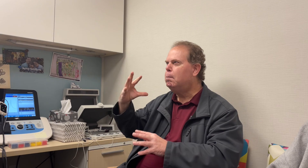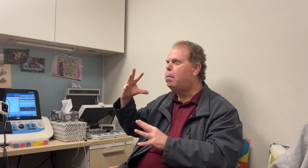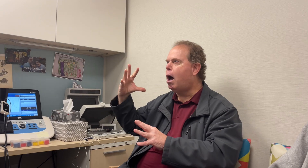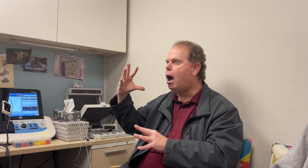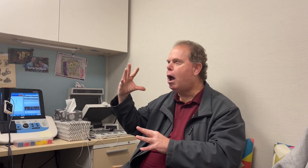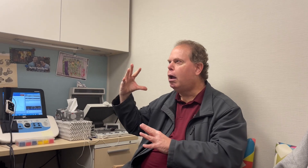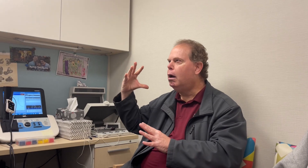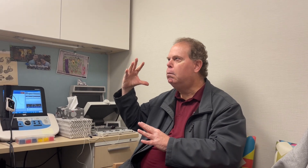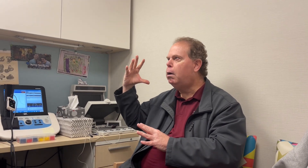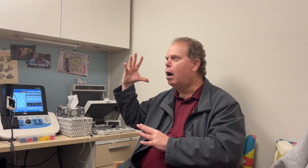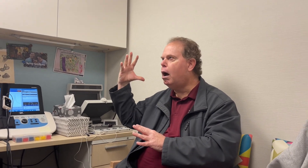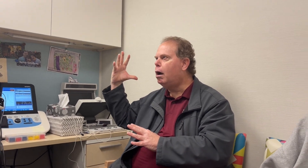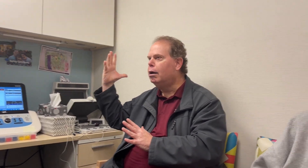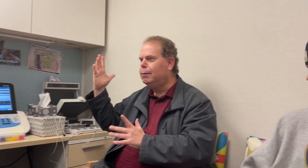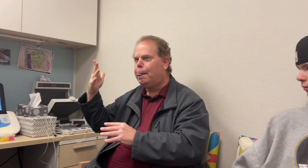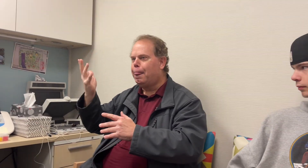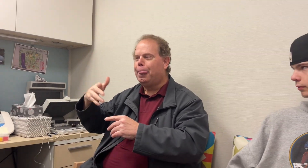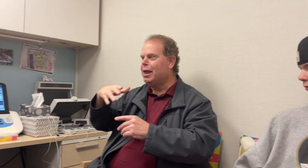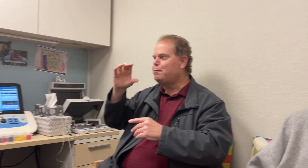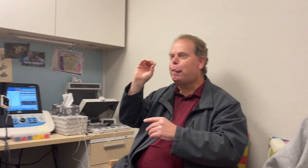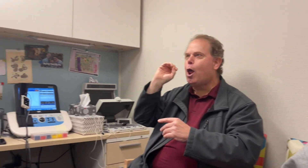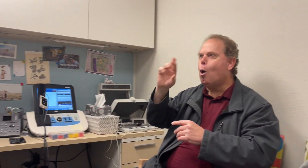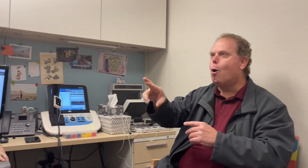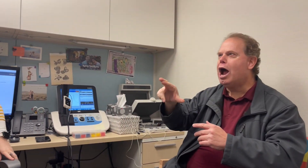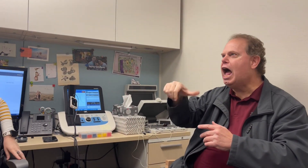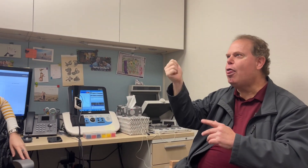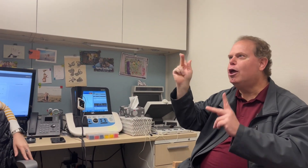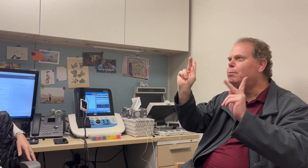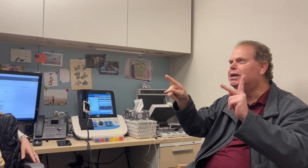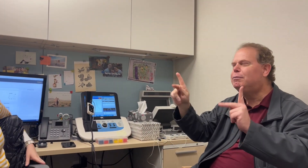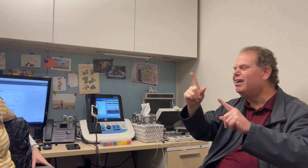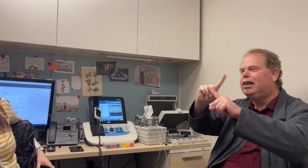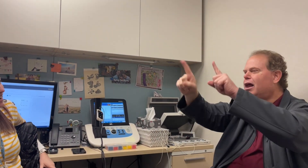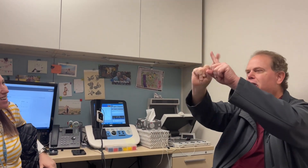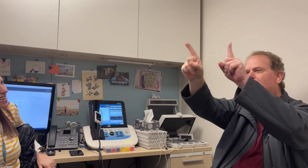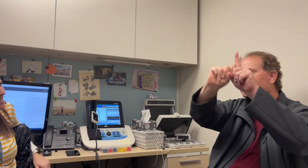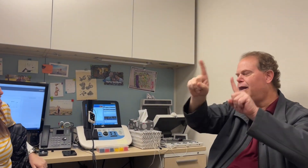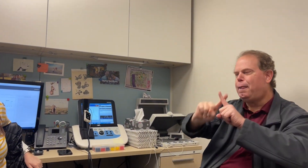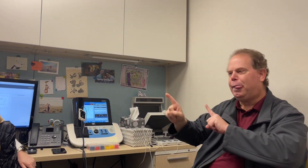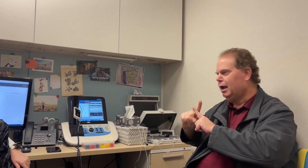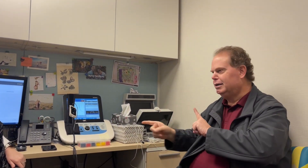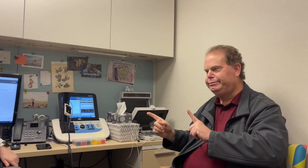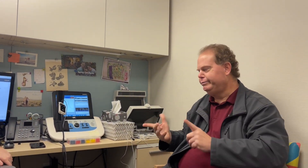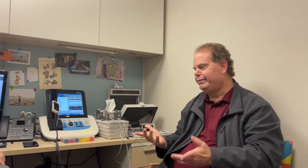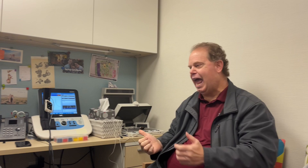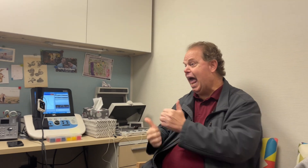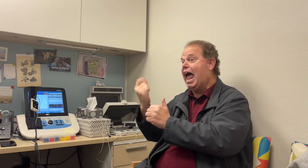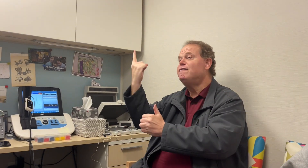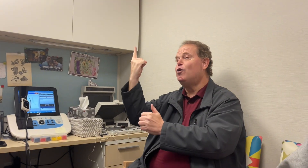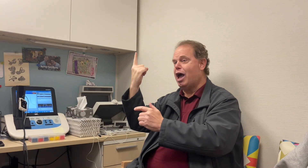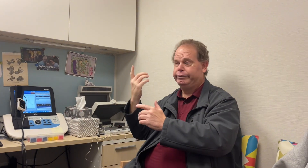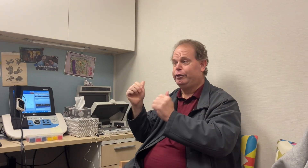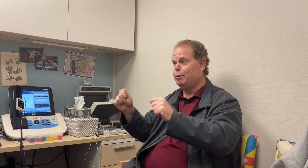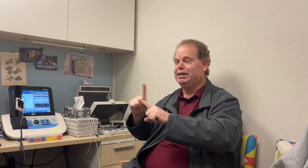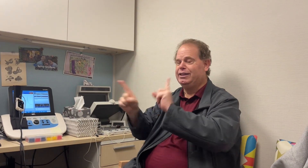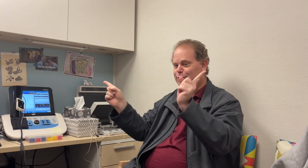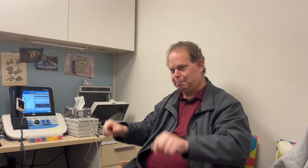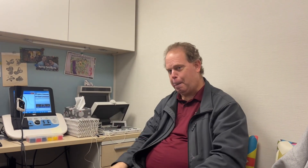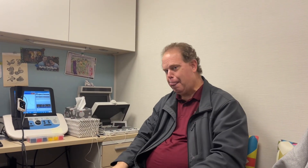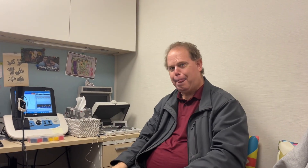type of thing literally bong bong and other people they all have different experiences so it can be